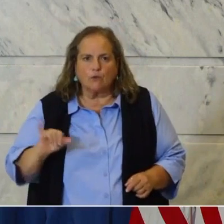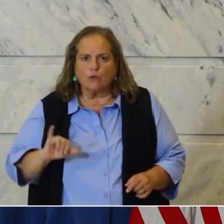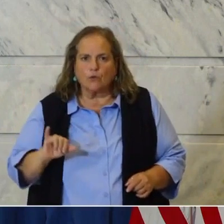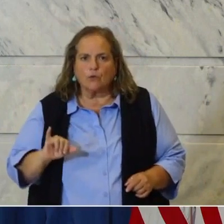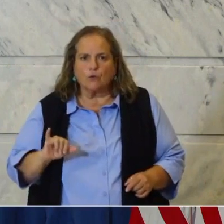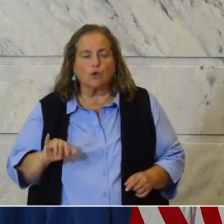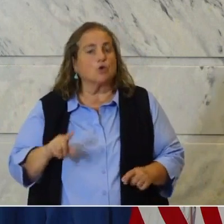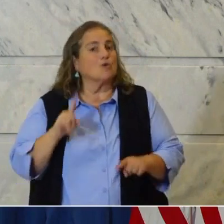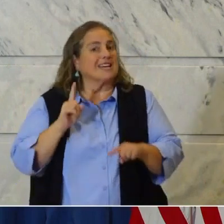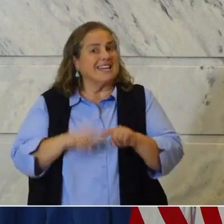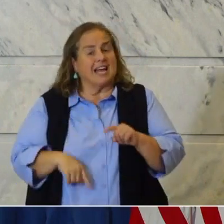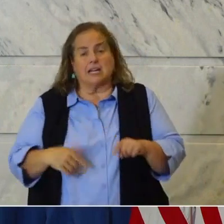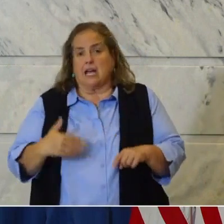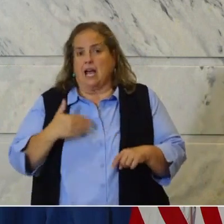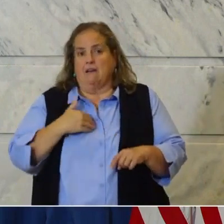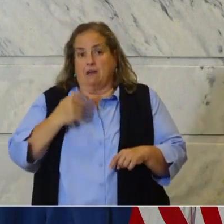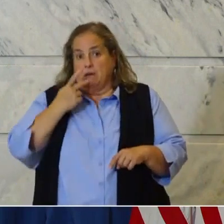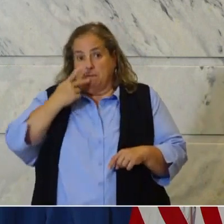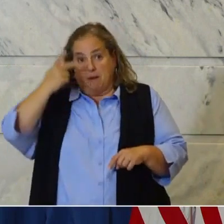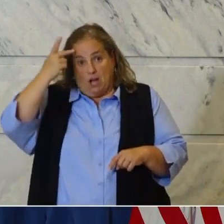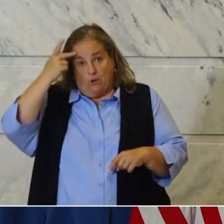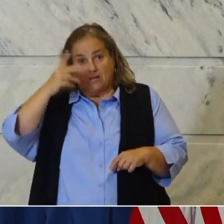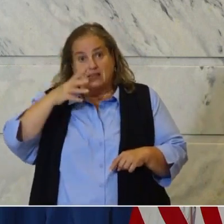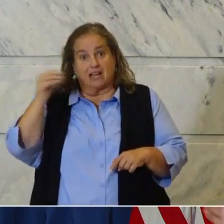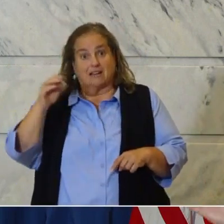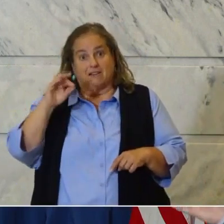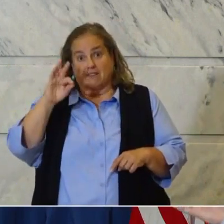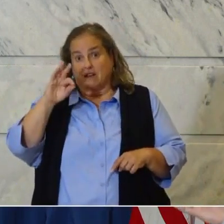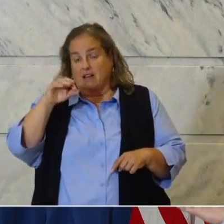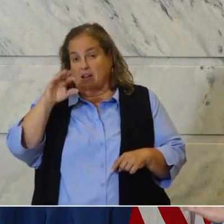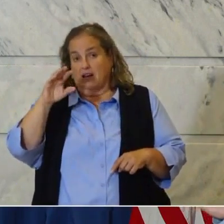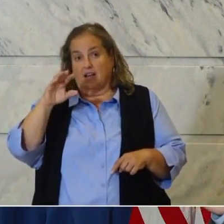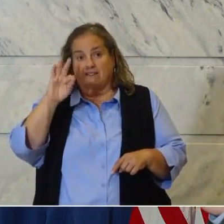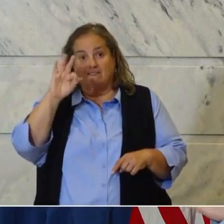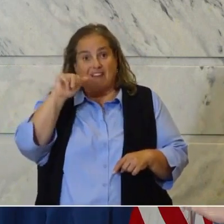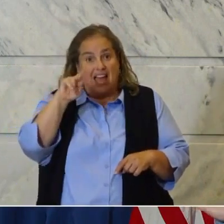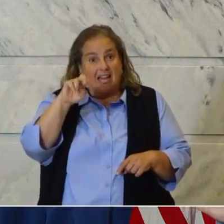can't have parents in stands, and I don't even know what. We haven't even